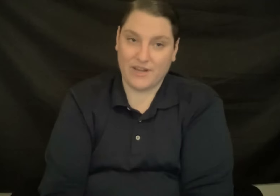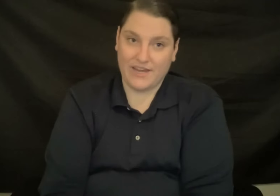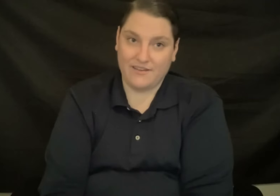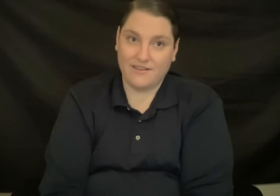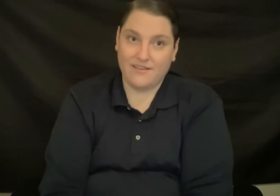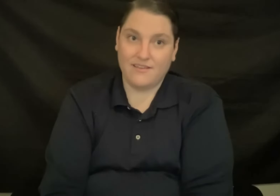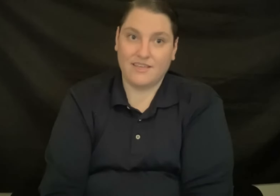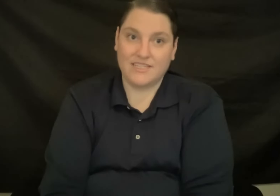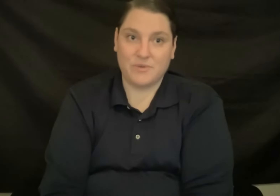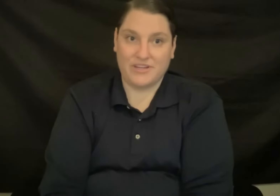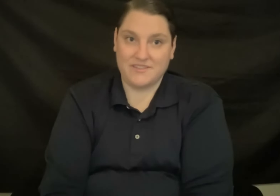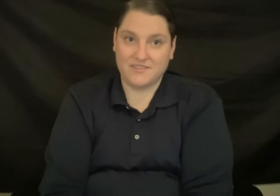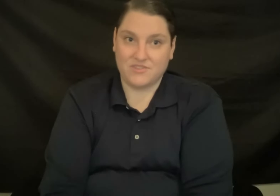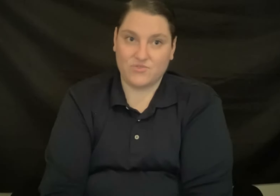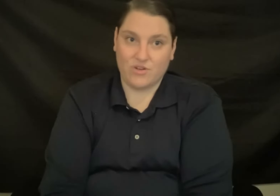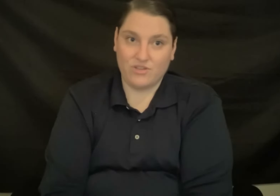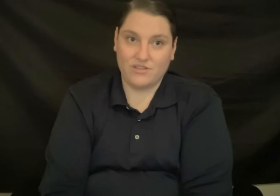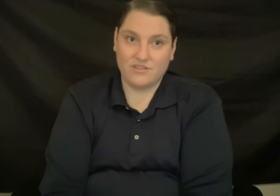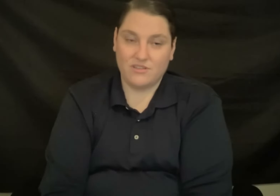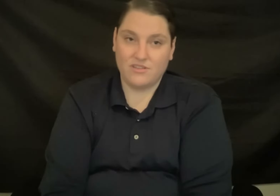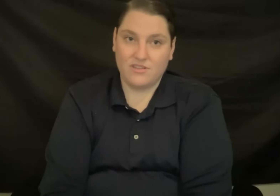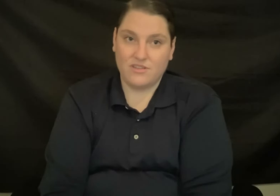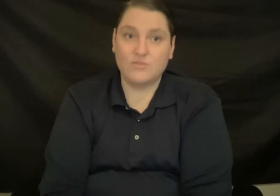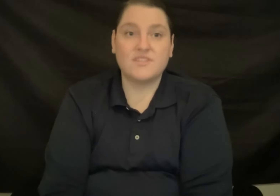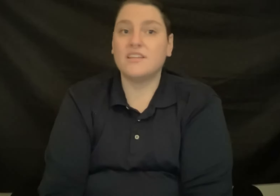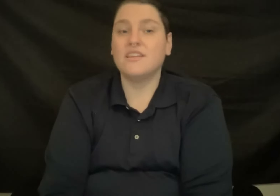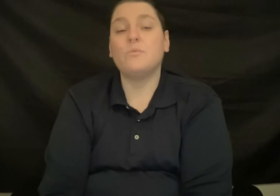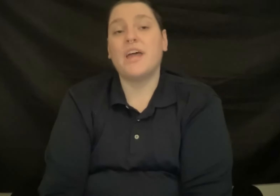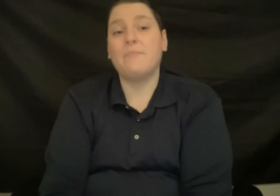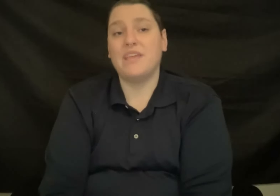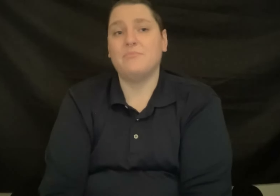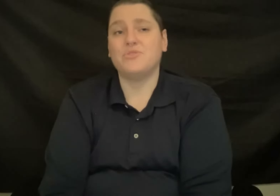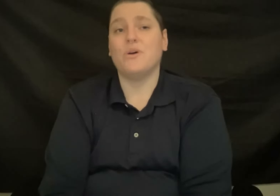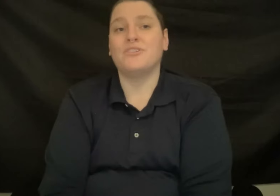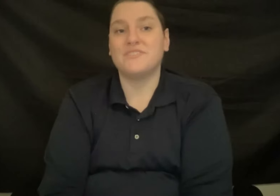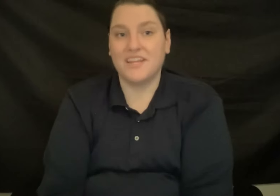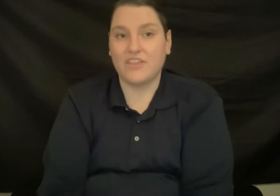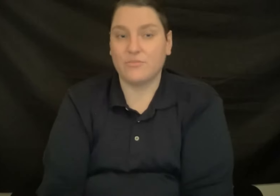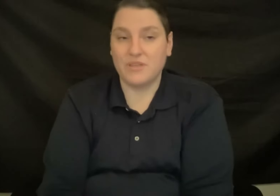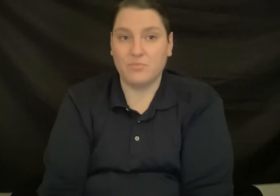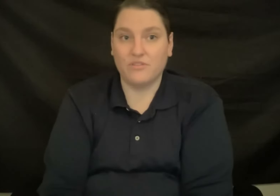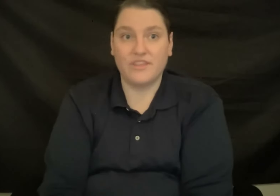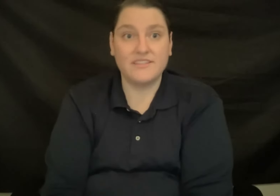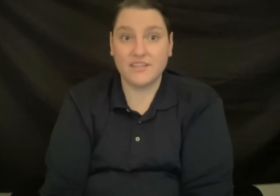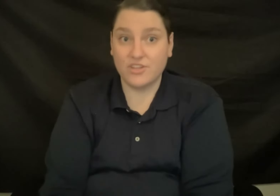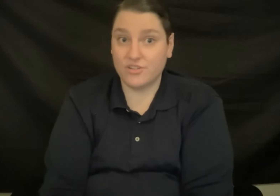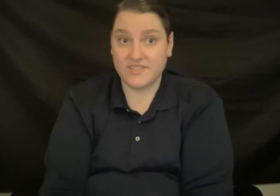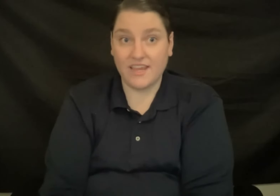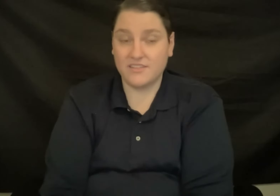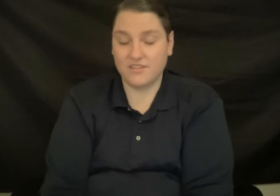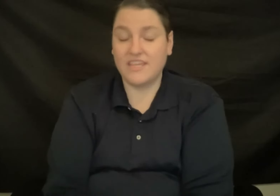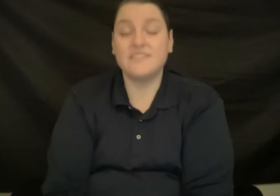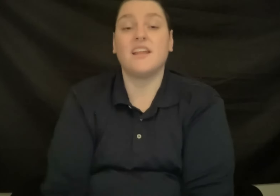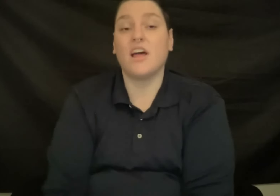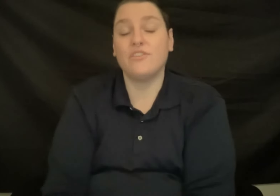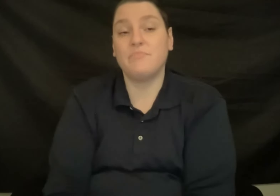But there's also another part of the brain that's responsible for comprehending and expressing things in language. So, if you have a thought and you want to sign it.